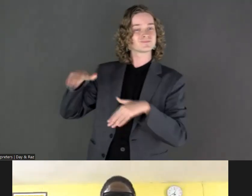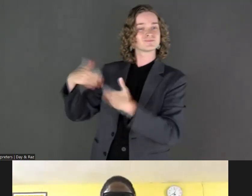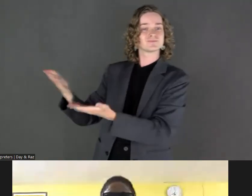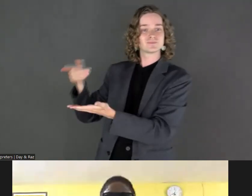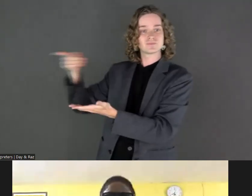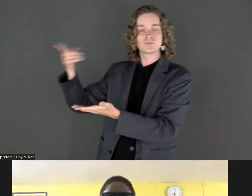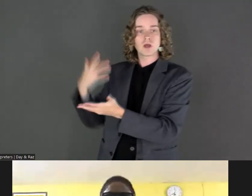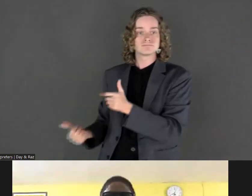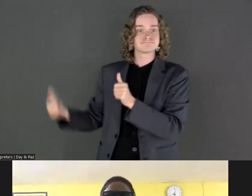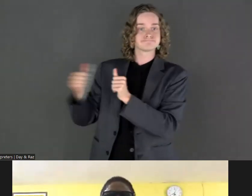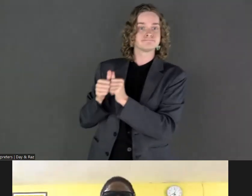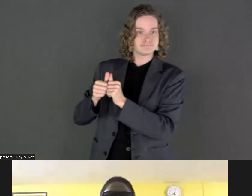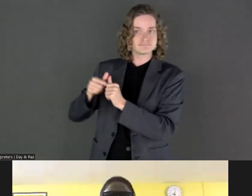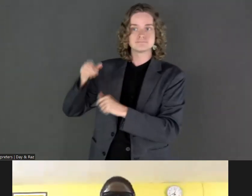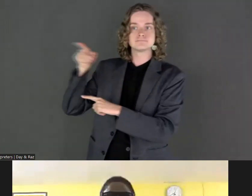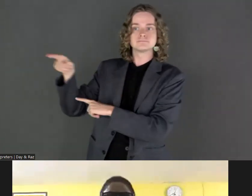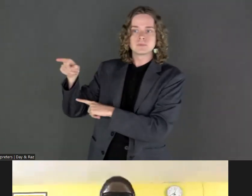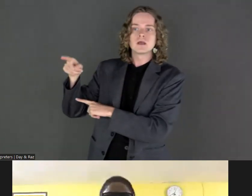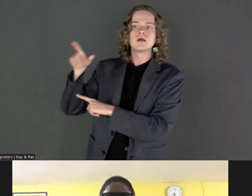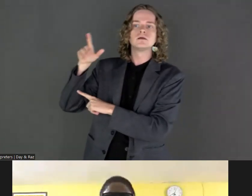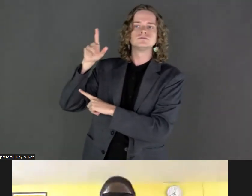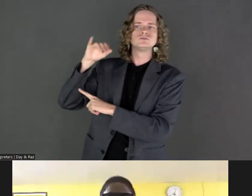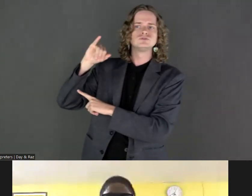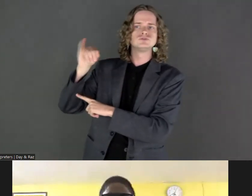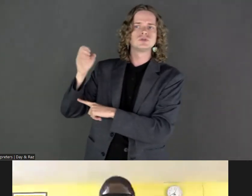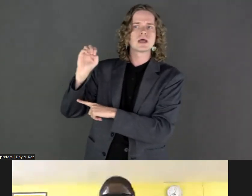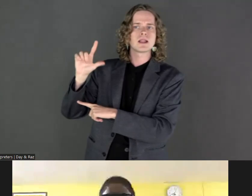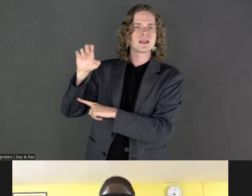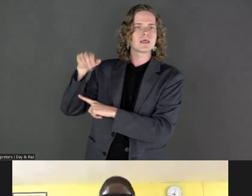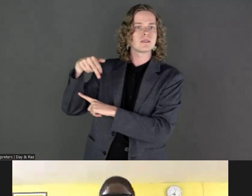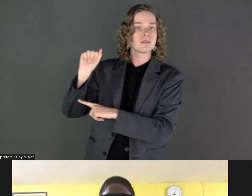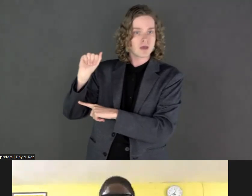colleague Jelena from logistics, who will be doing some housekeeping announcements.